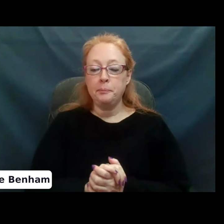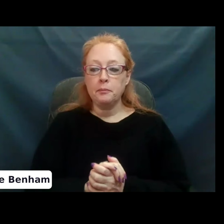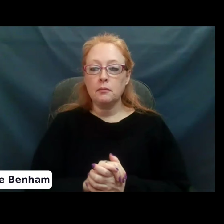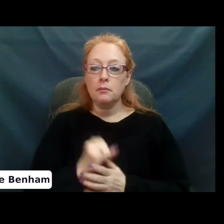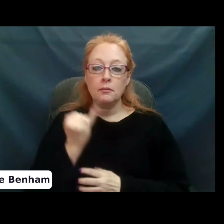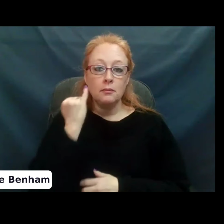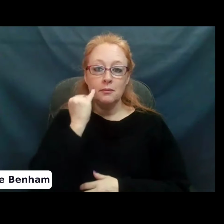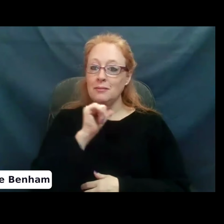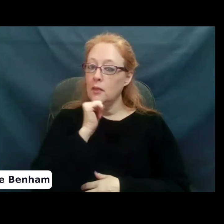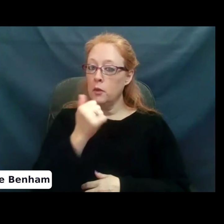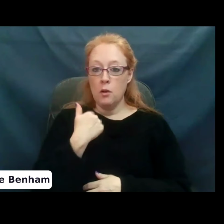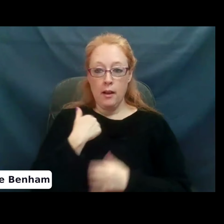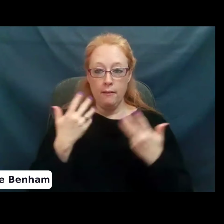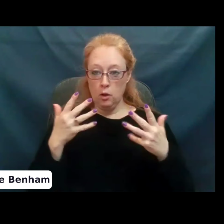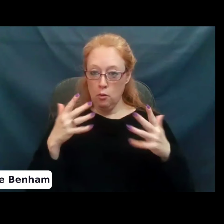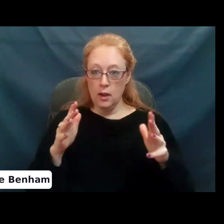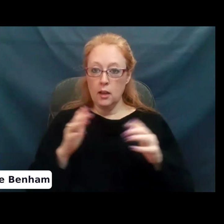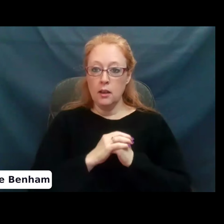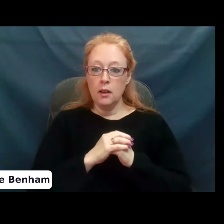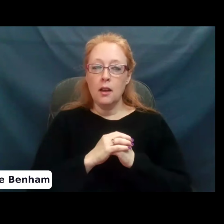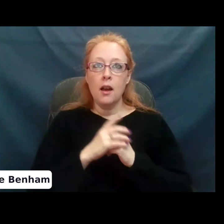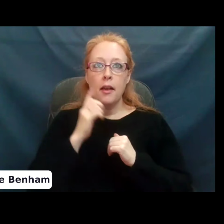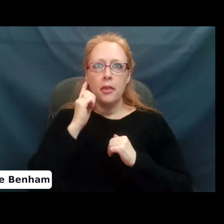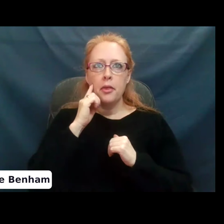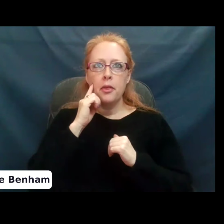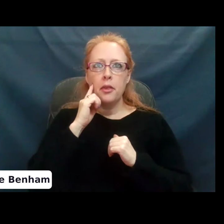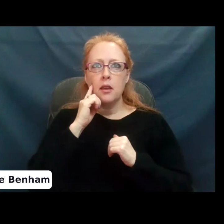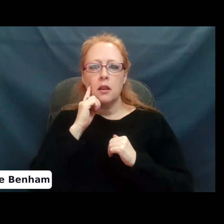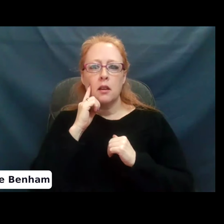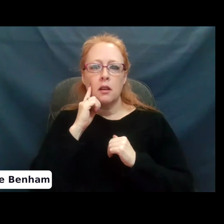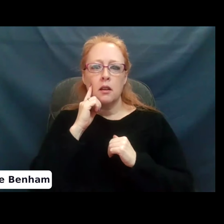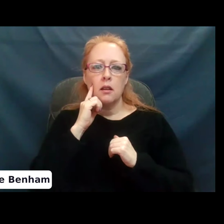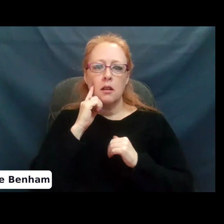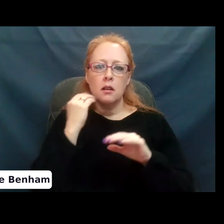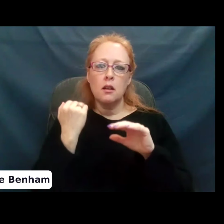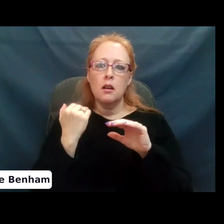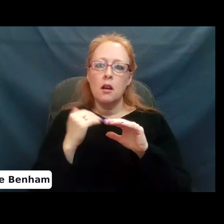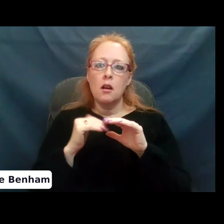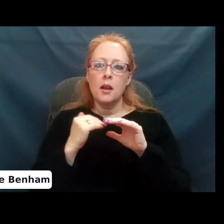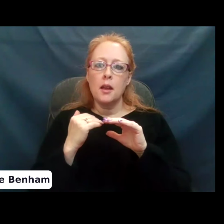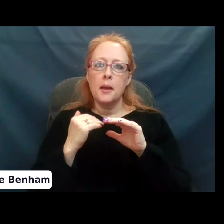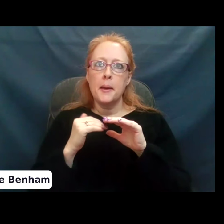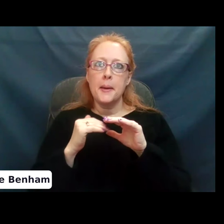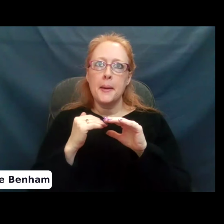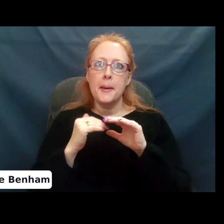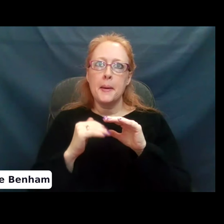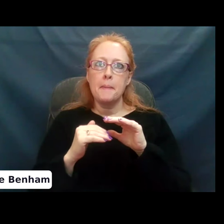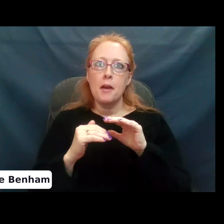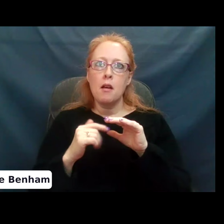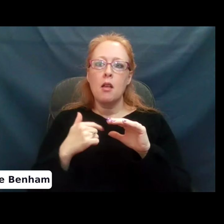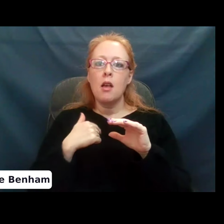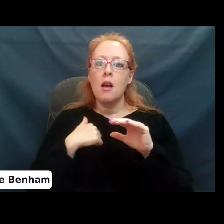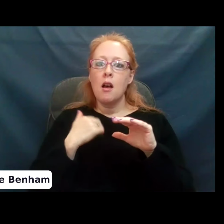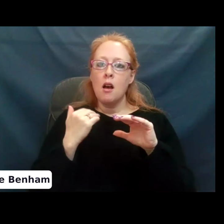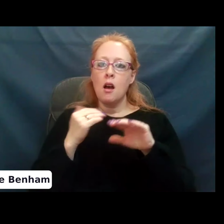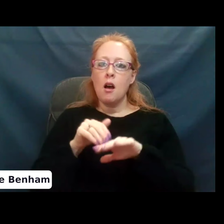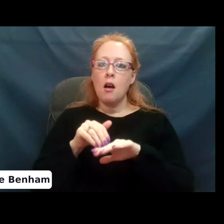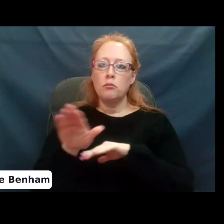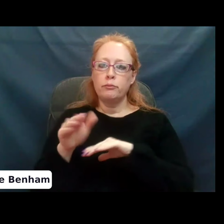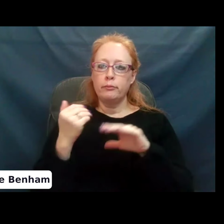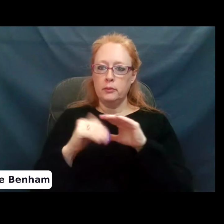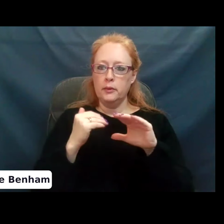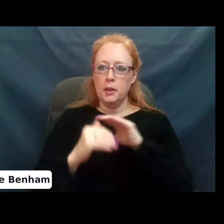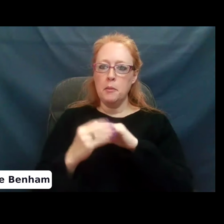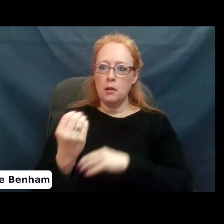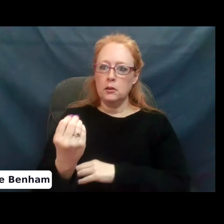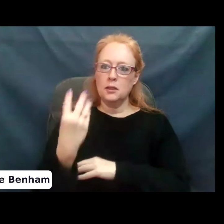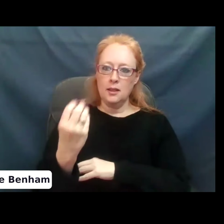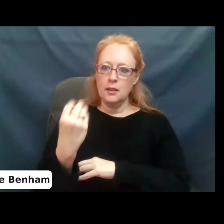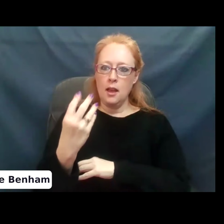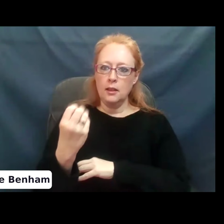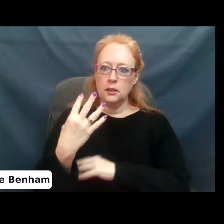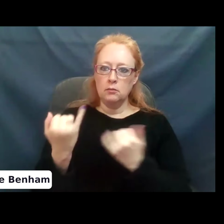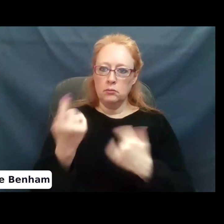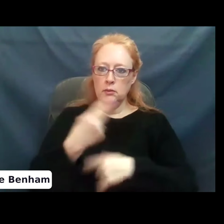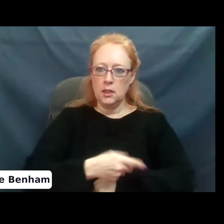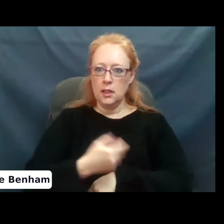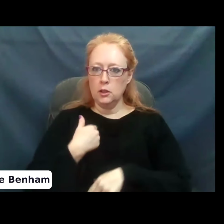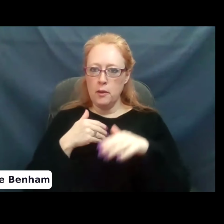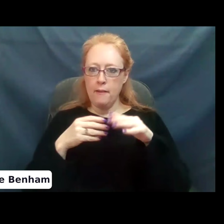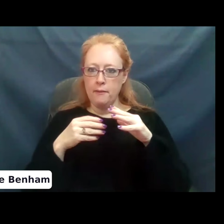Actually our last side is just our contact information.